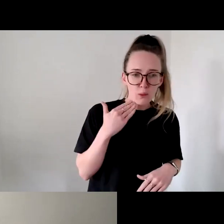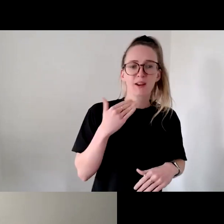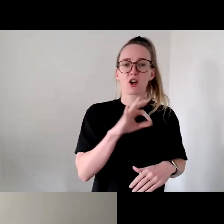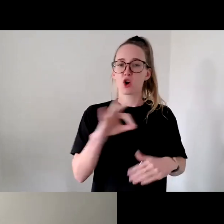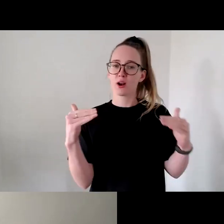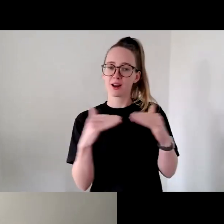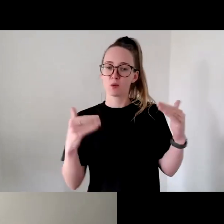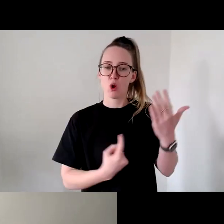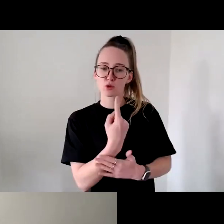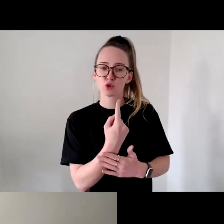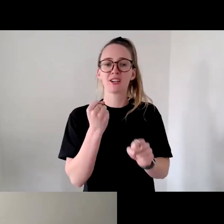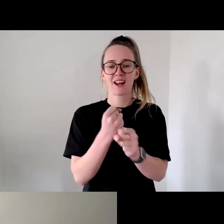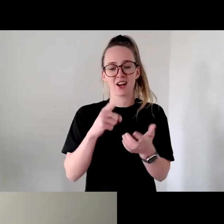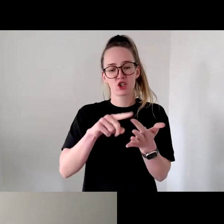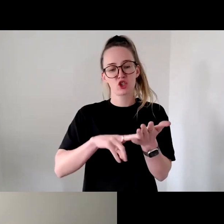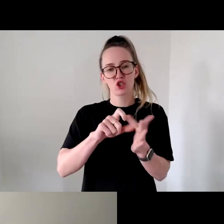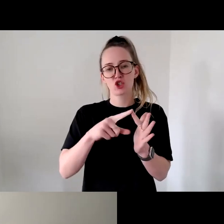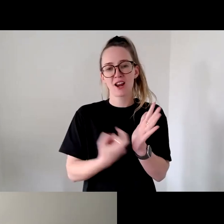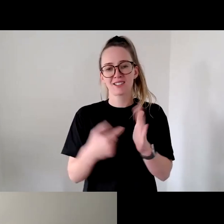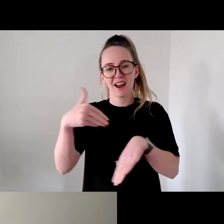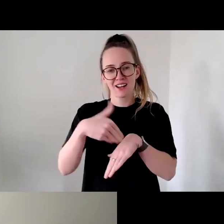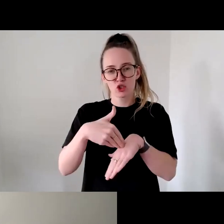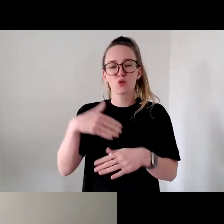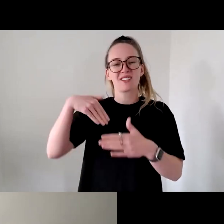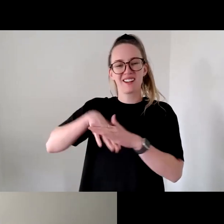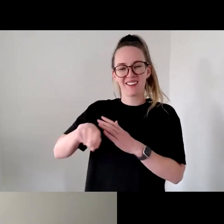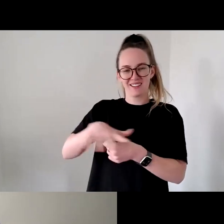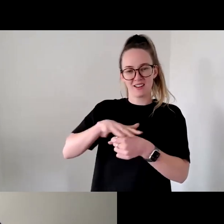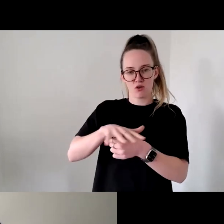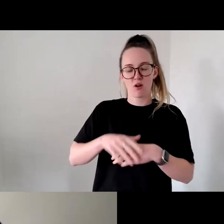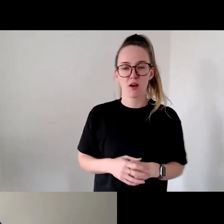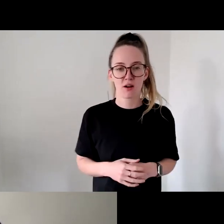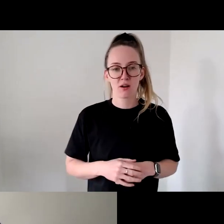the gendered power imbalance across the screen industry. These efforts were in part informed by